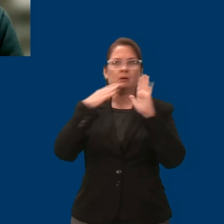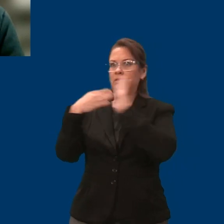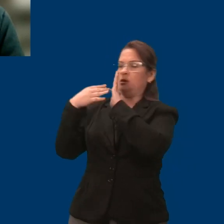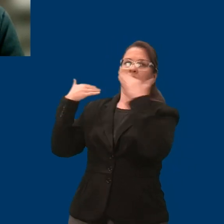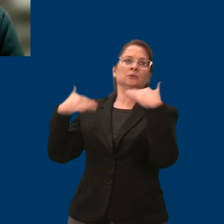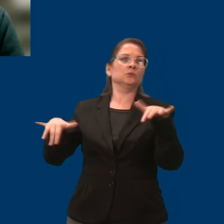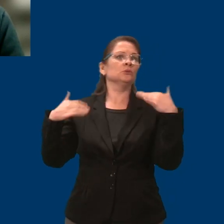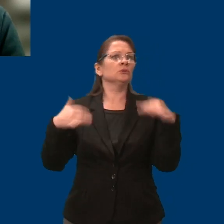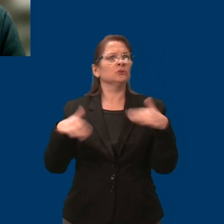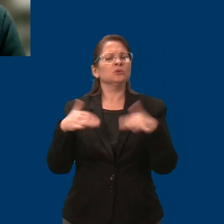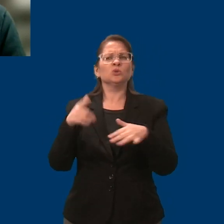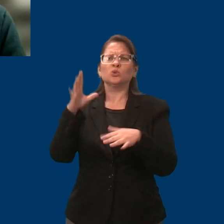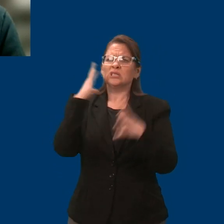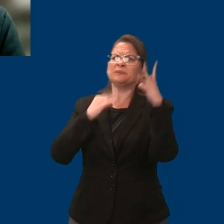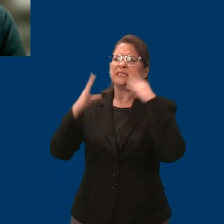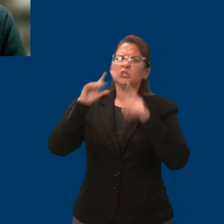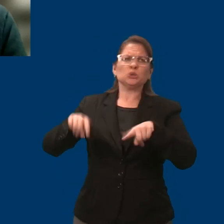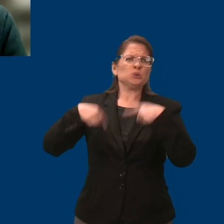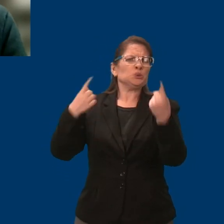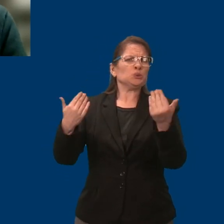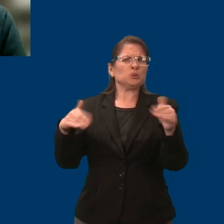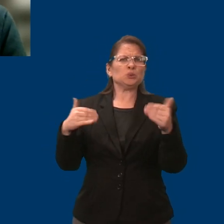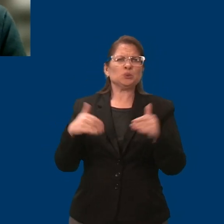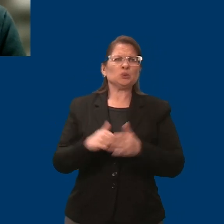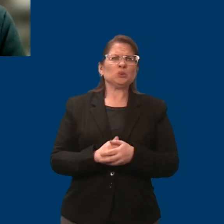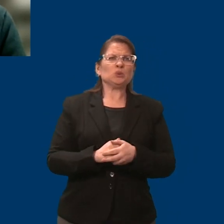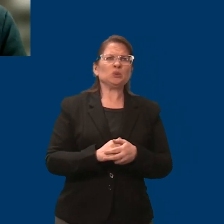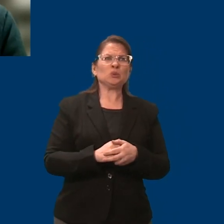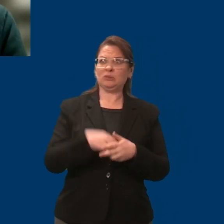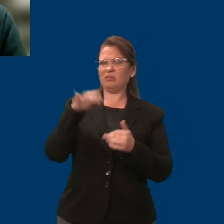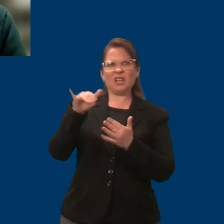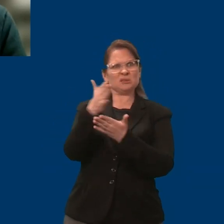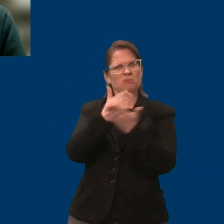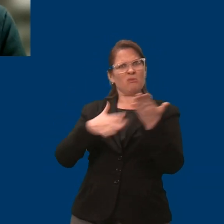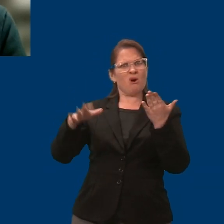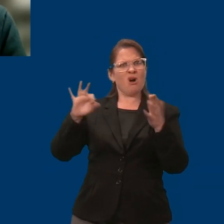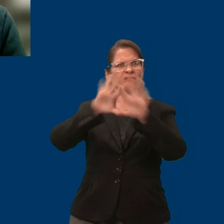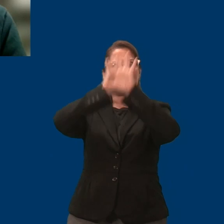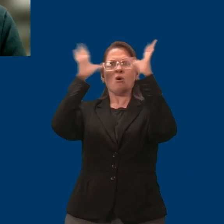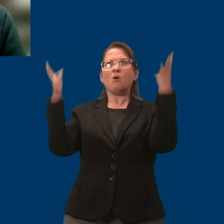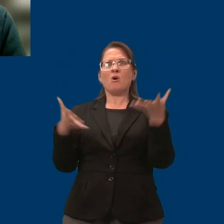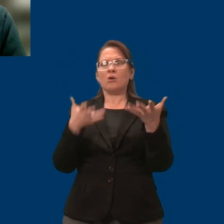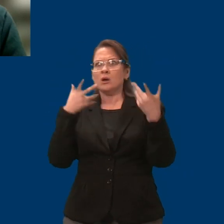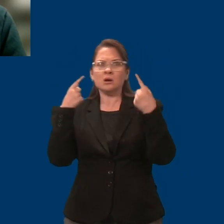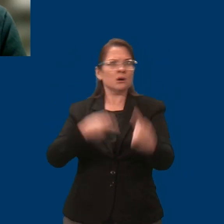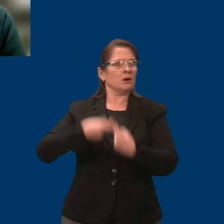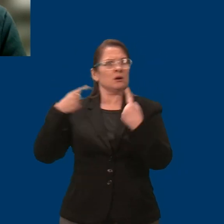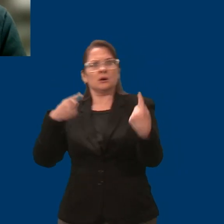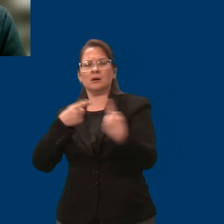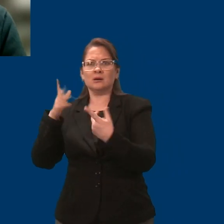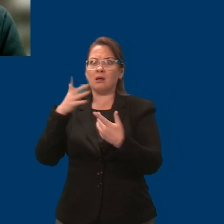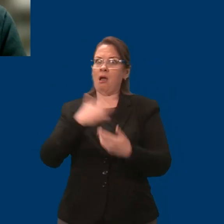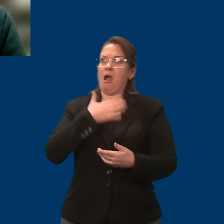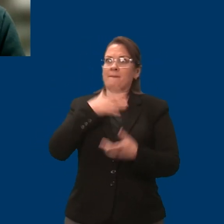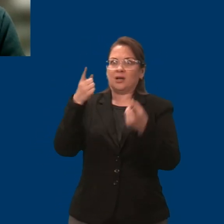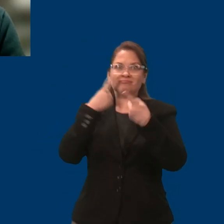accessible housing is just one piece of that puzzle. (Justin) I agree.